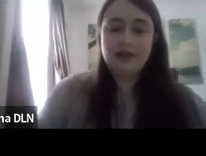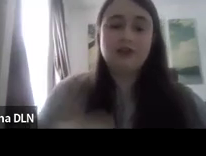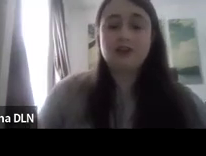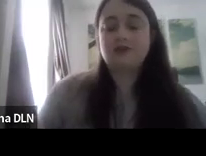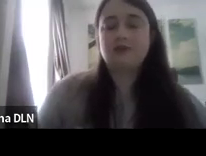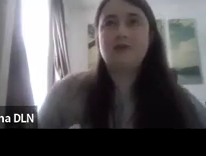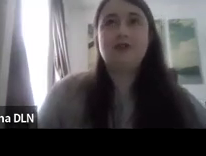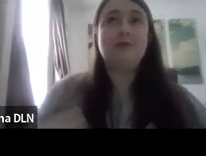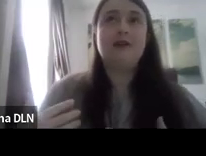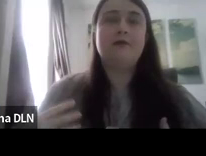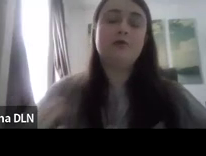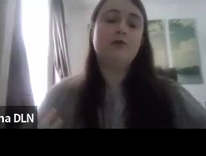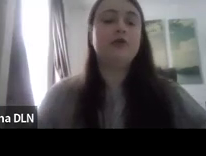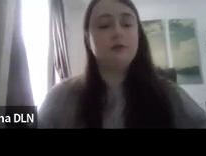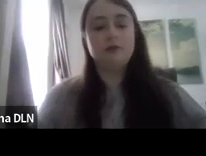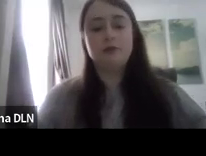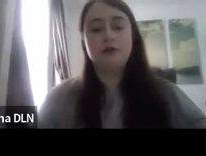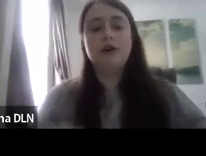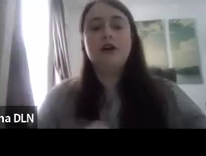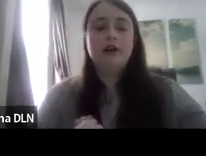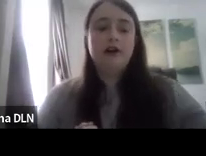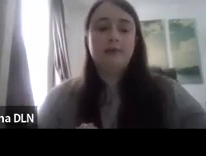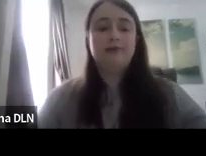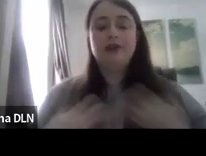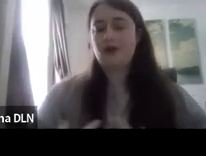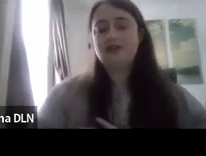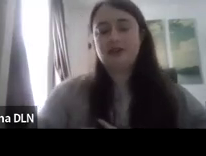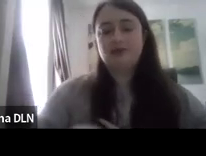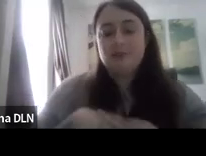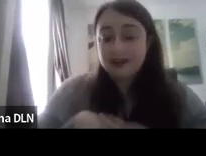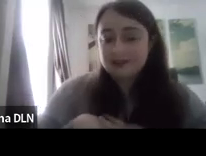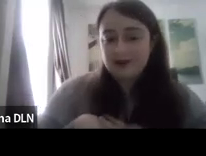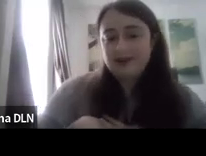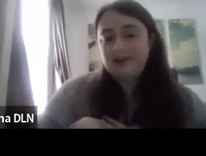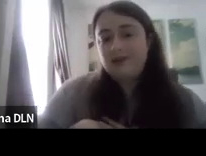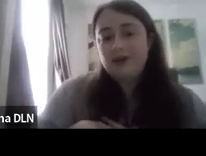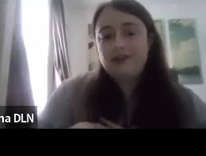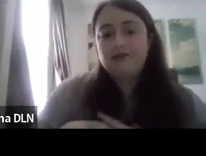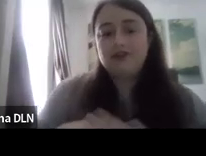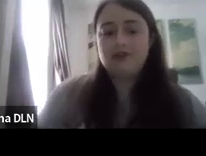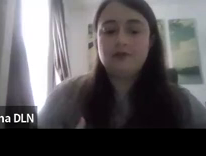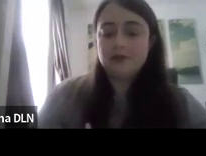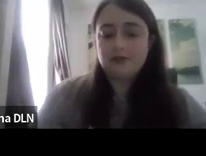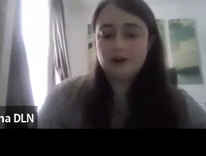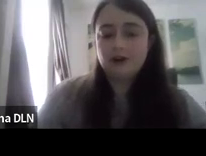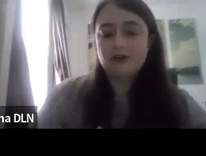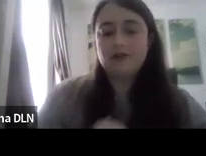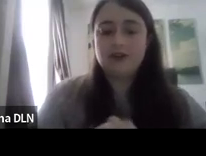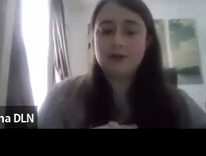the adjustment to be formal or informal. A worked example from my My experience was reduced formative workload for a term